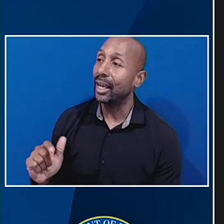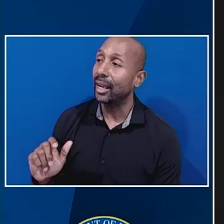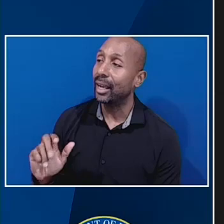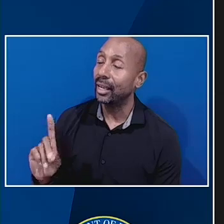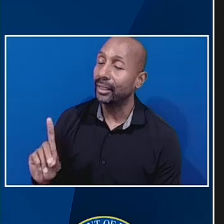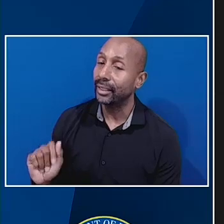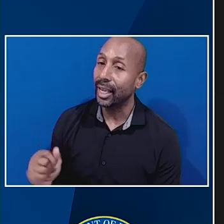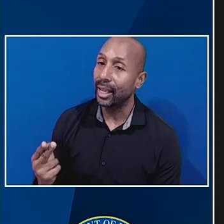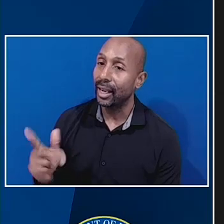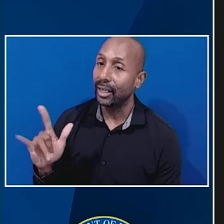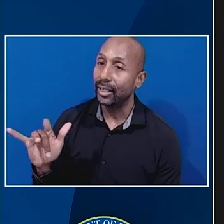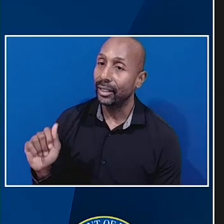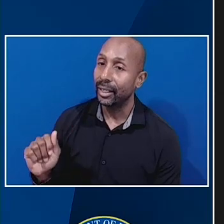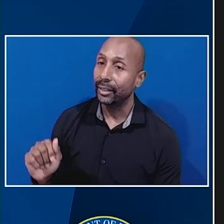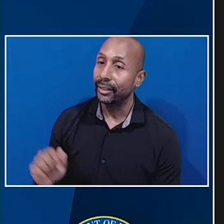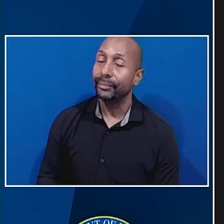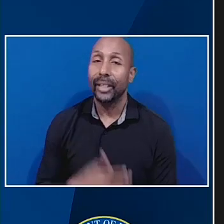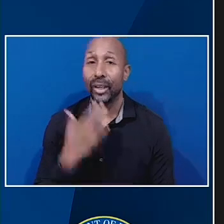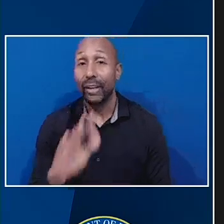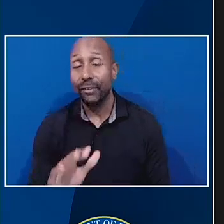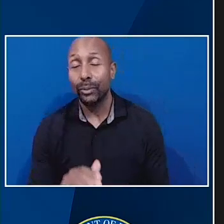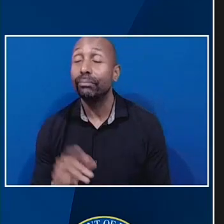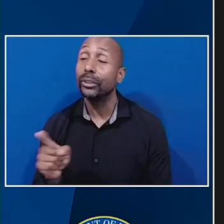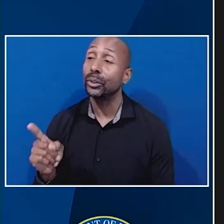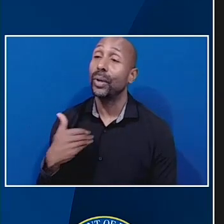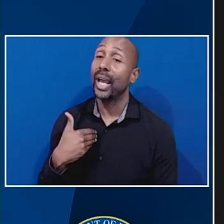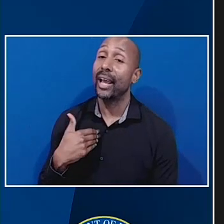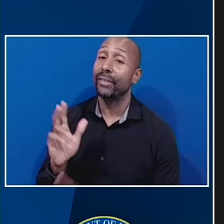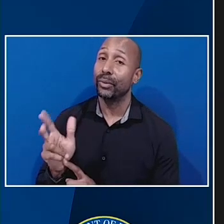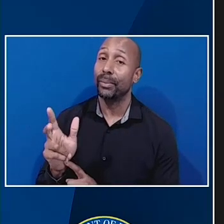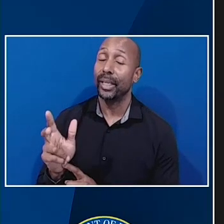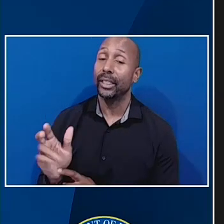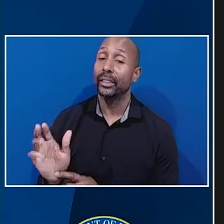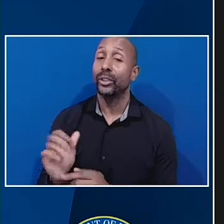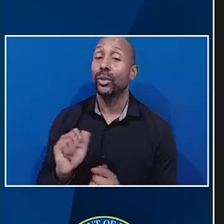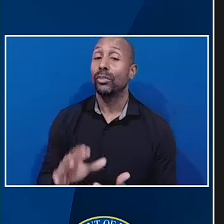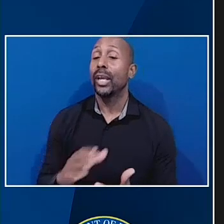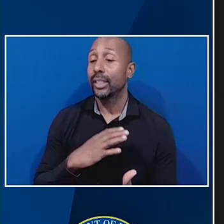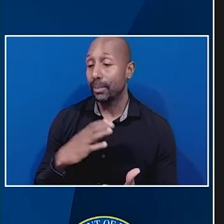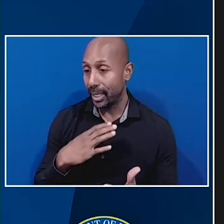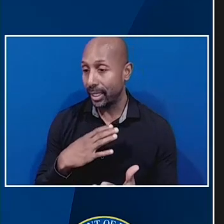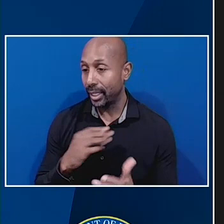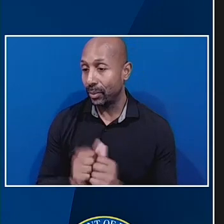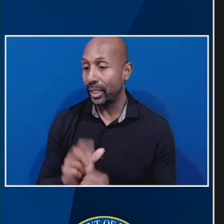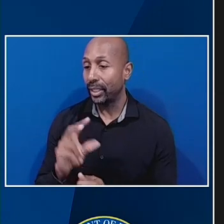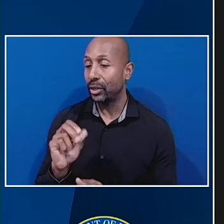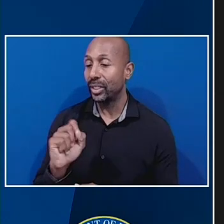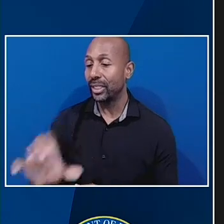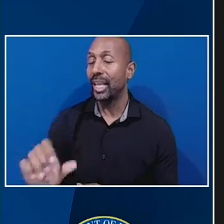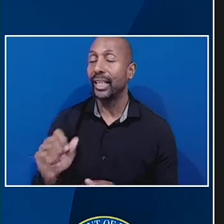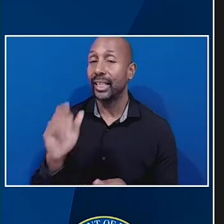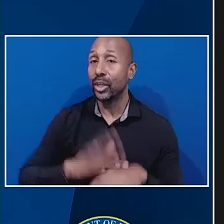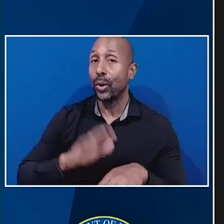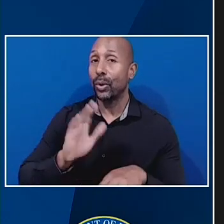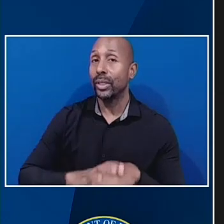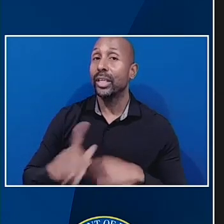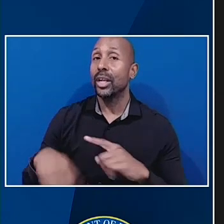You will have three minutes to address the committee with the 30-second notice that your time is about to expire.